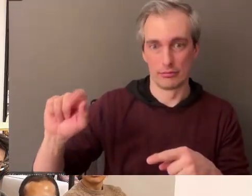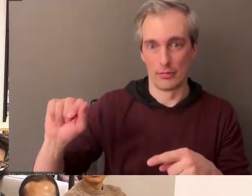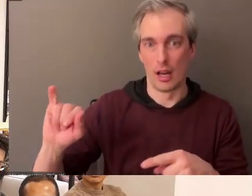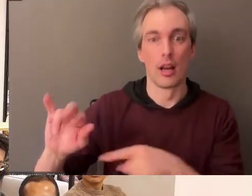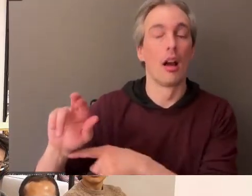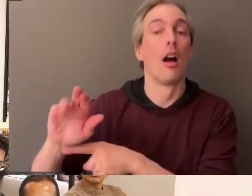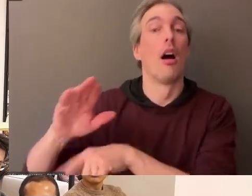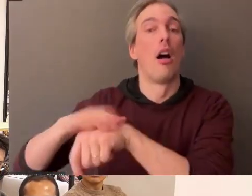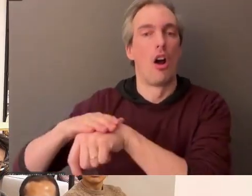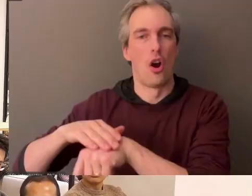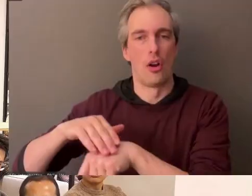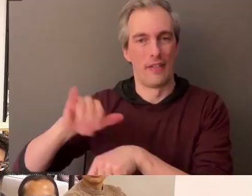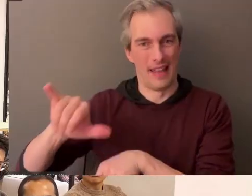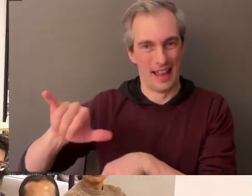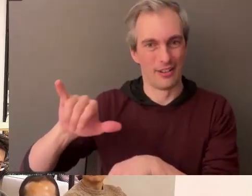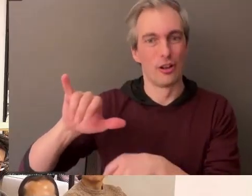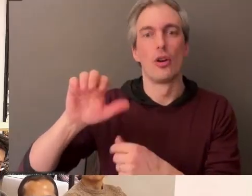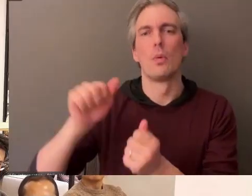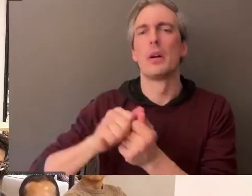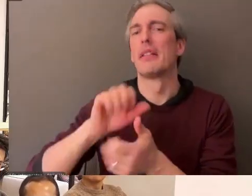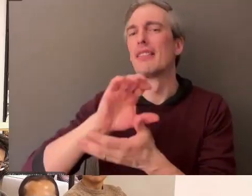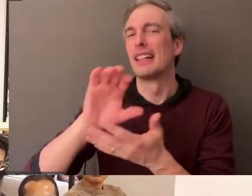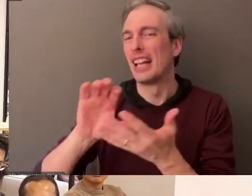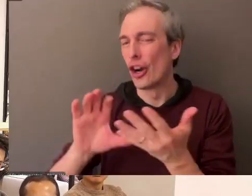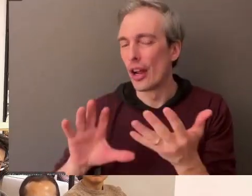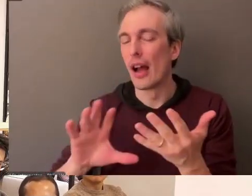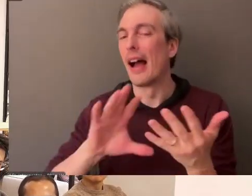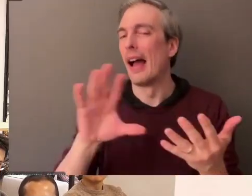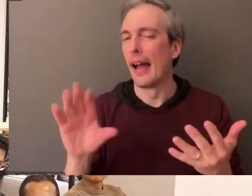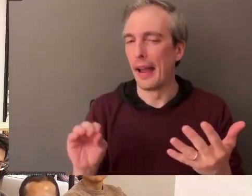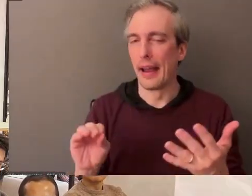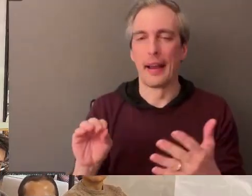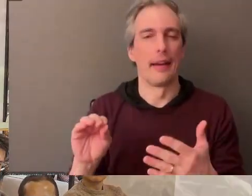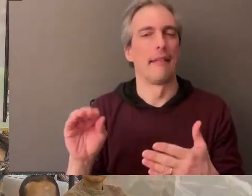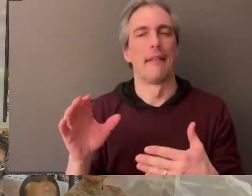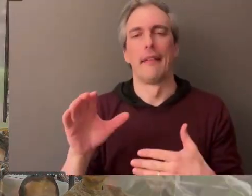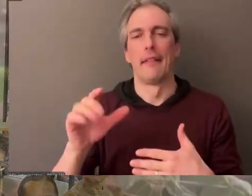and quality checks in place, to make sure that the things it's coming out with are actually valid.